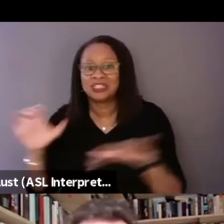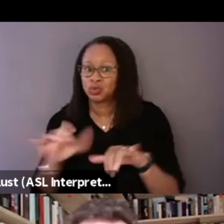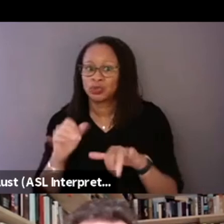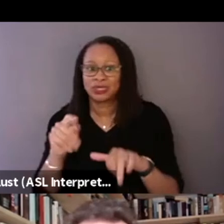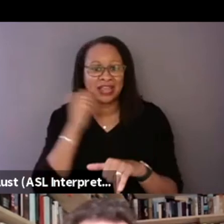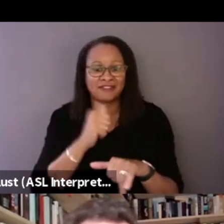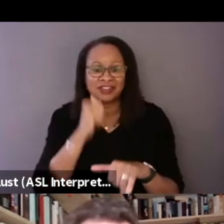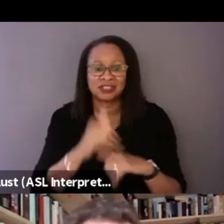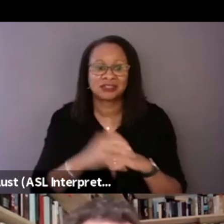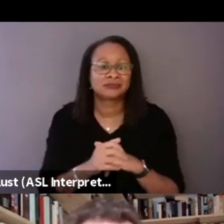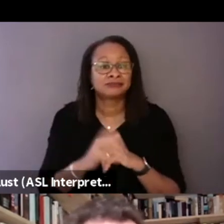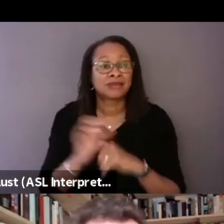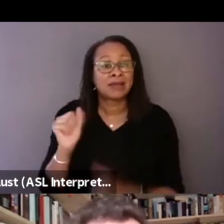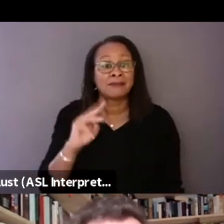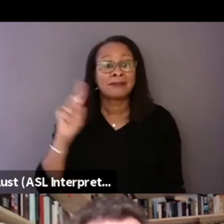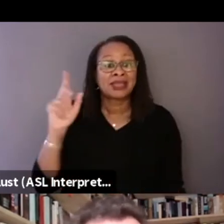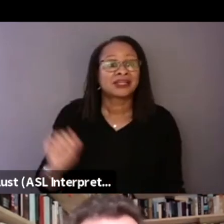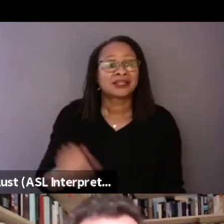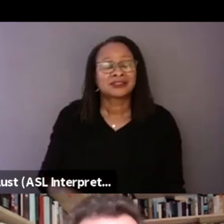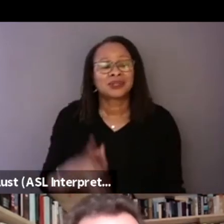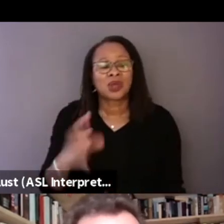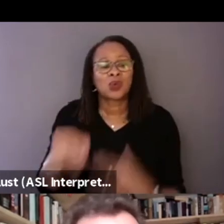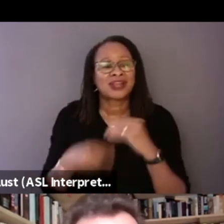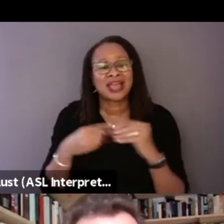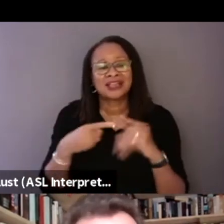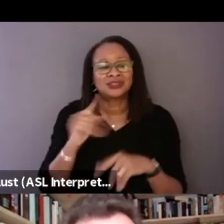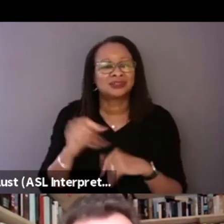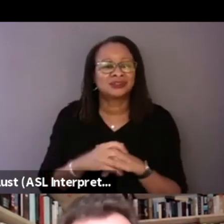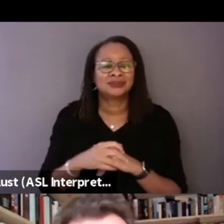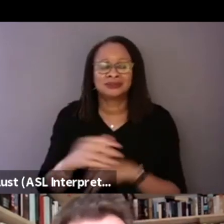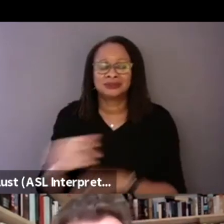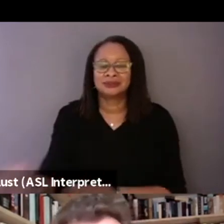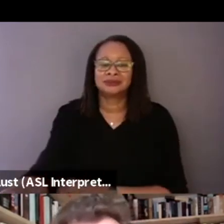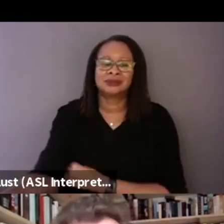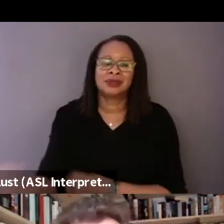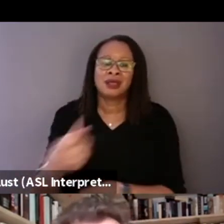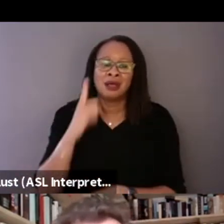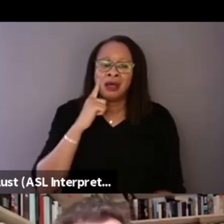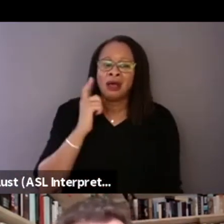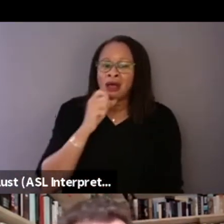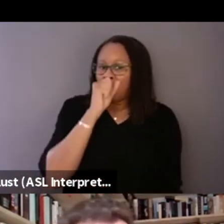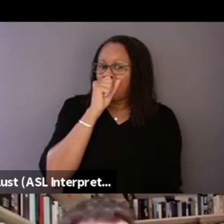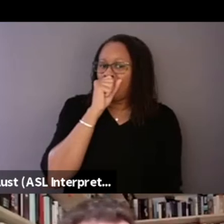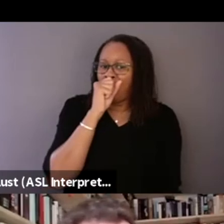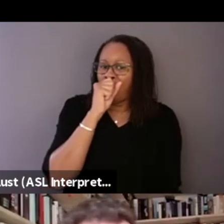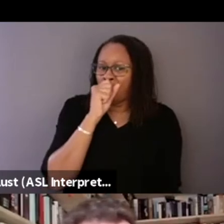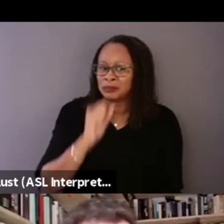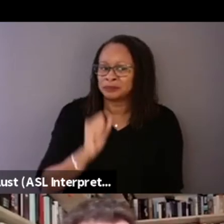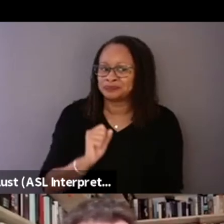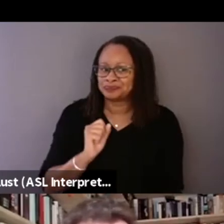Amanda, did you want to add to that? I think what Bradley speak of was amazing